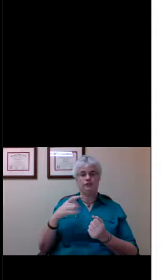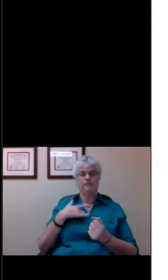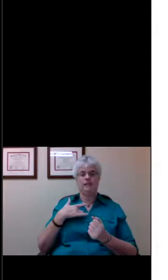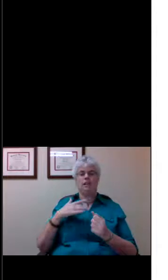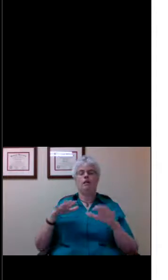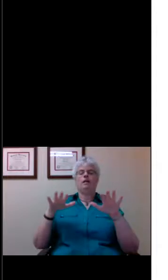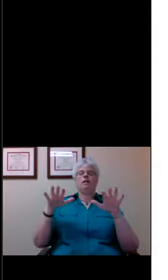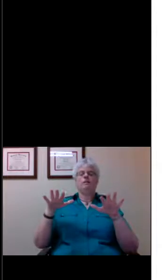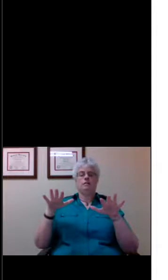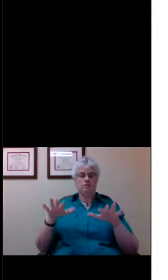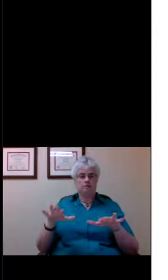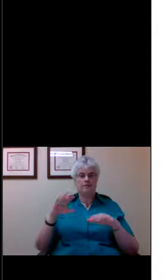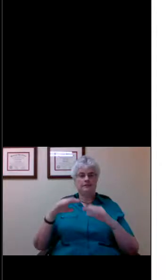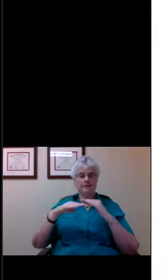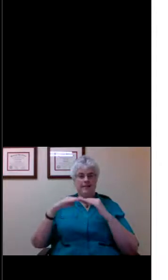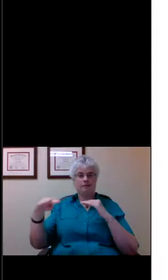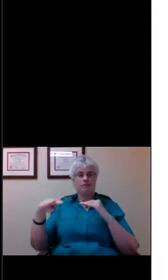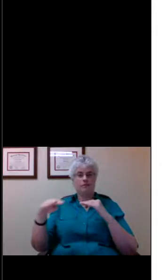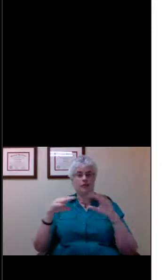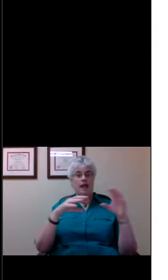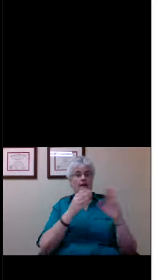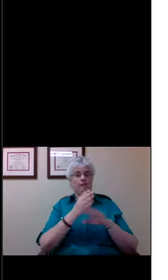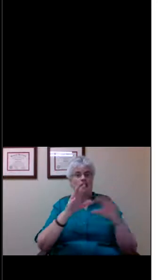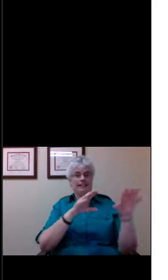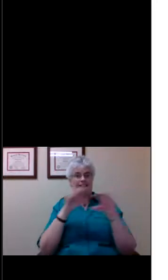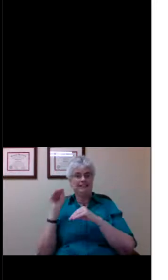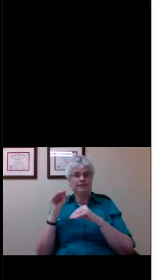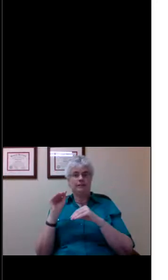provide the supports that they need so that they feel like they're in a stable